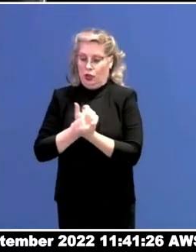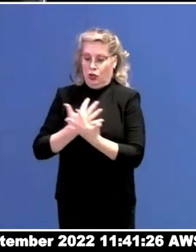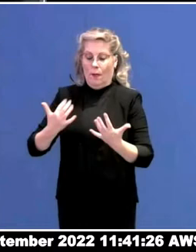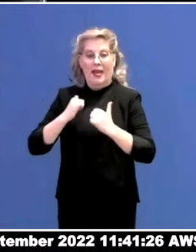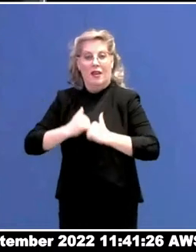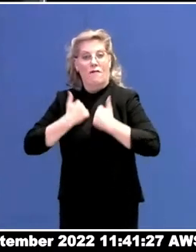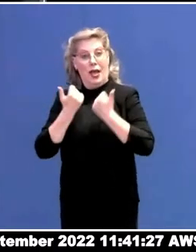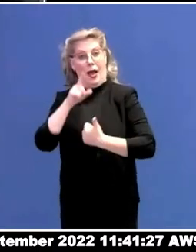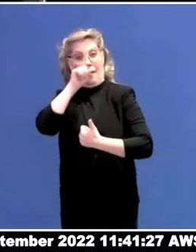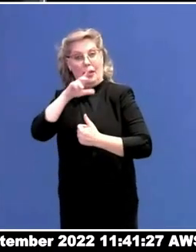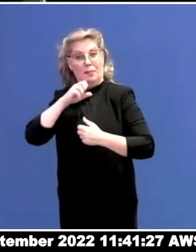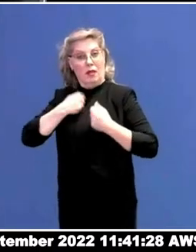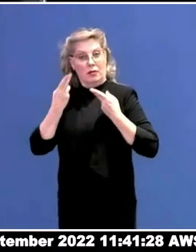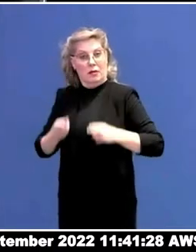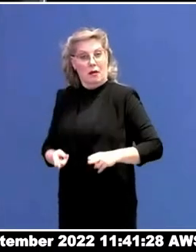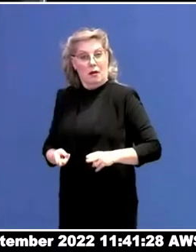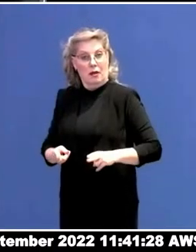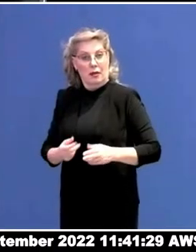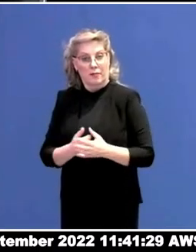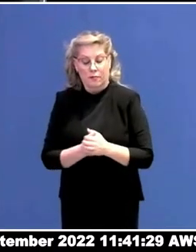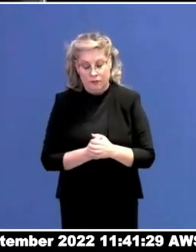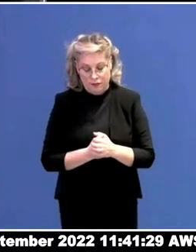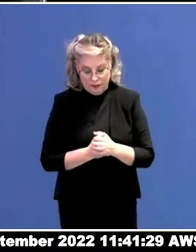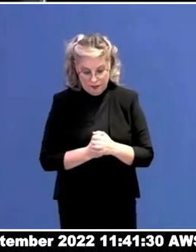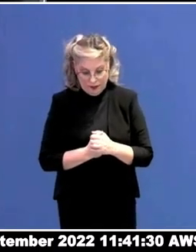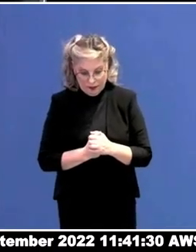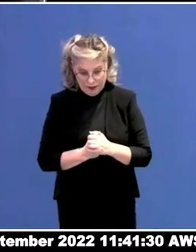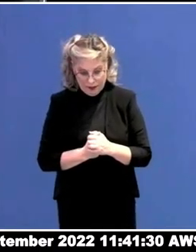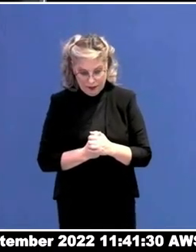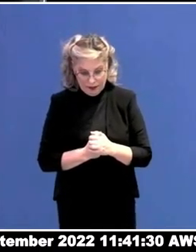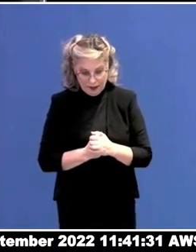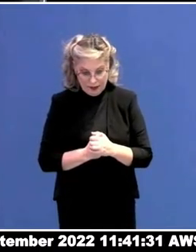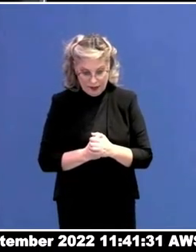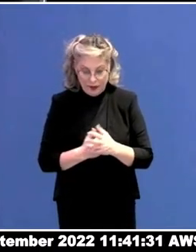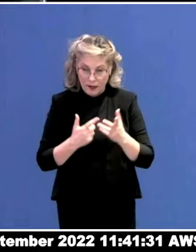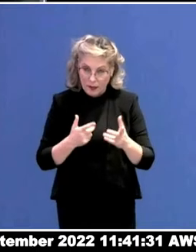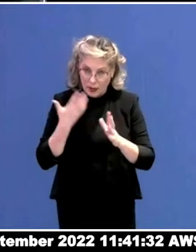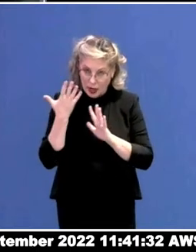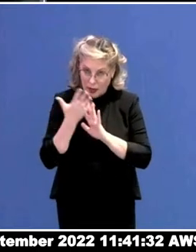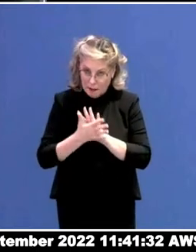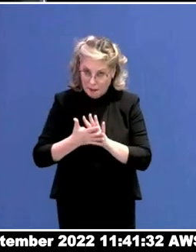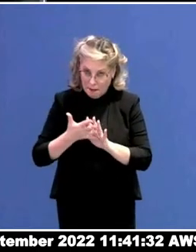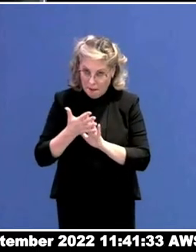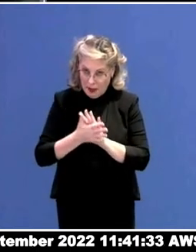So, you think that those actions on your part have something to do with the contract not being renewed?